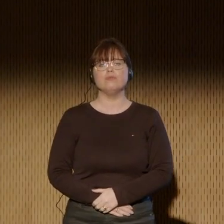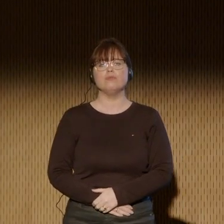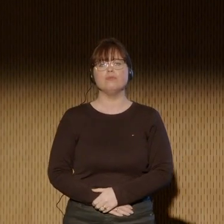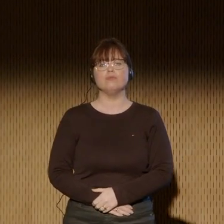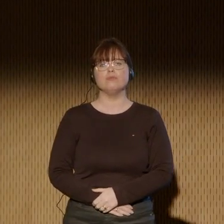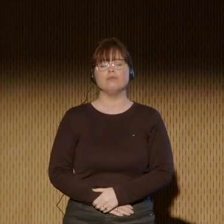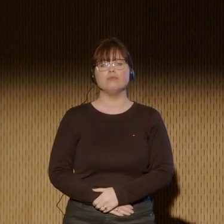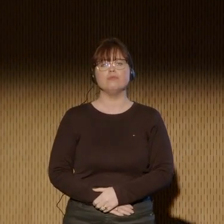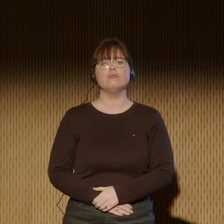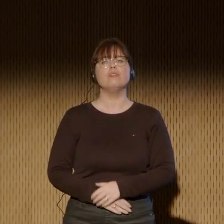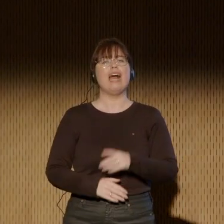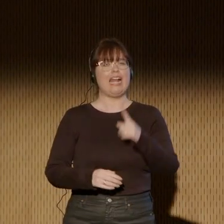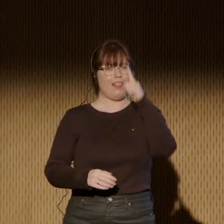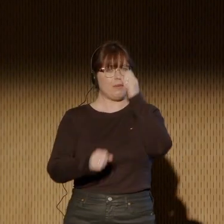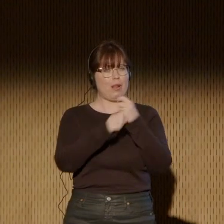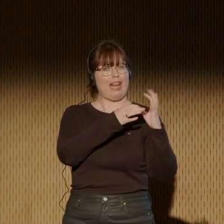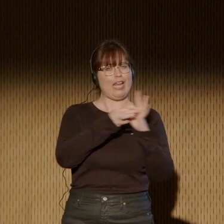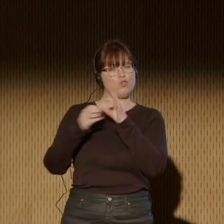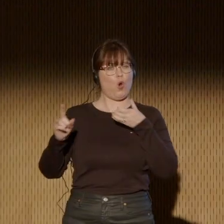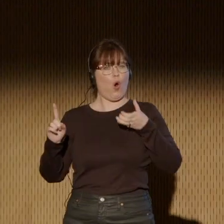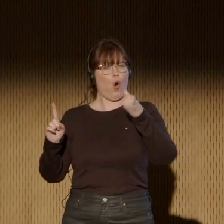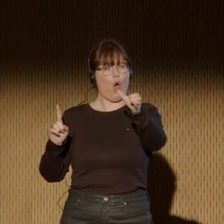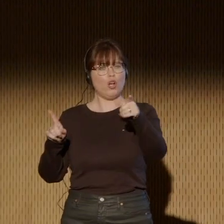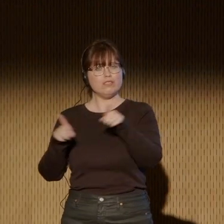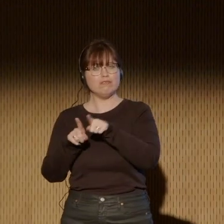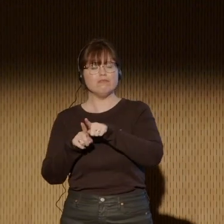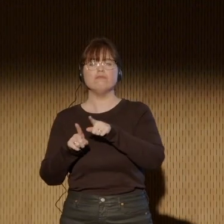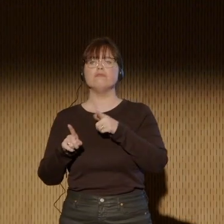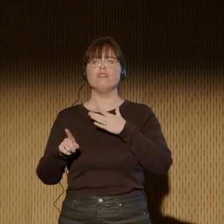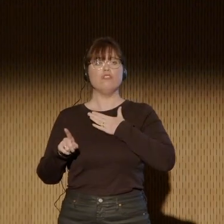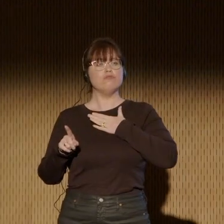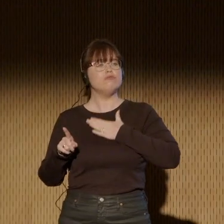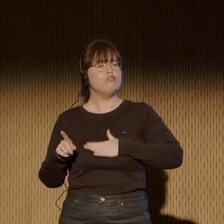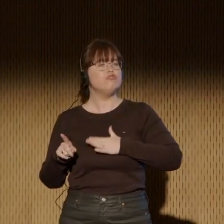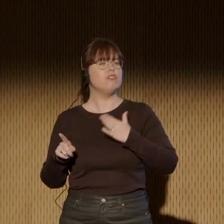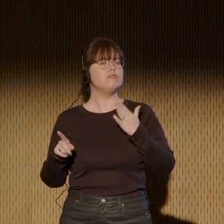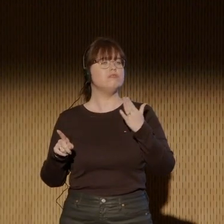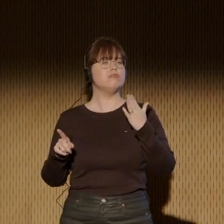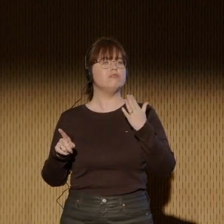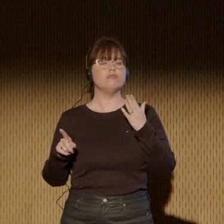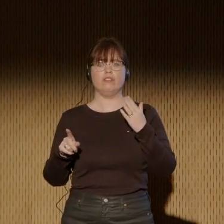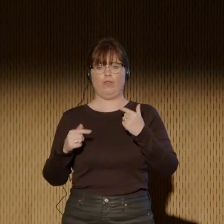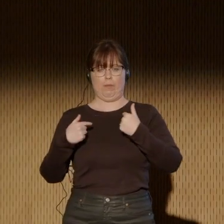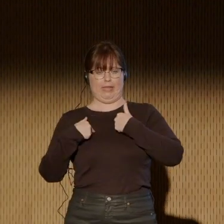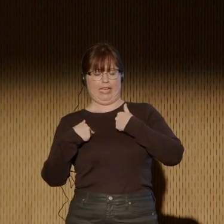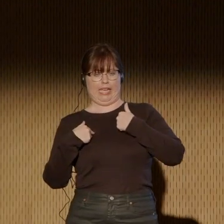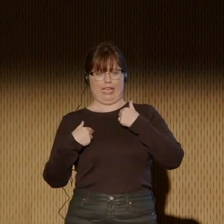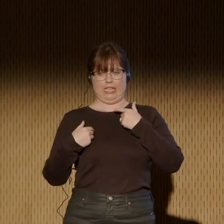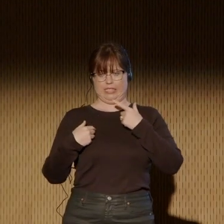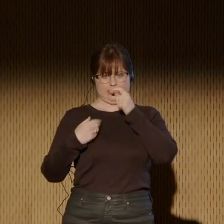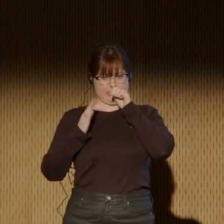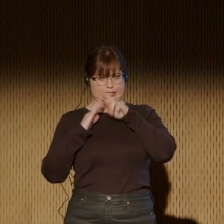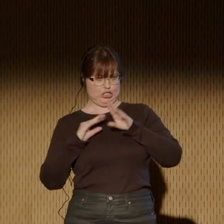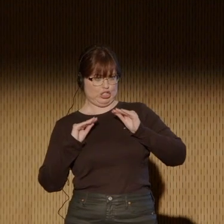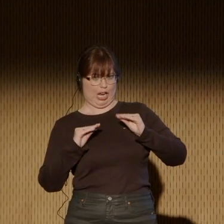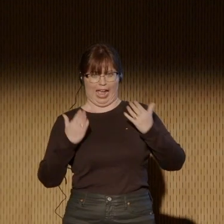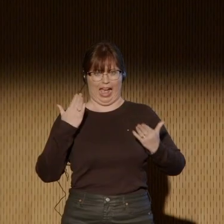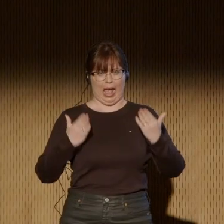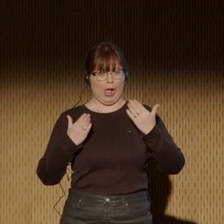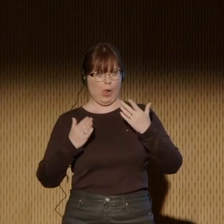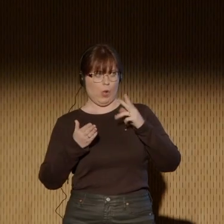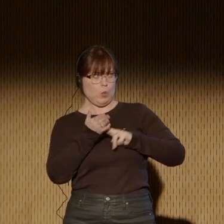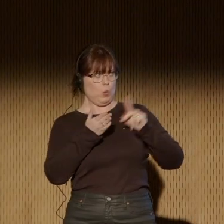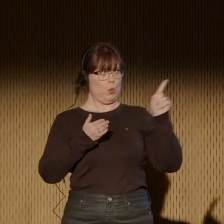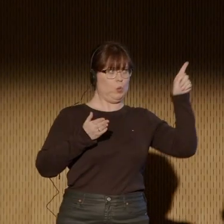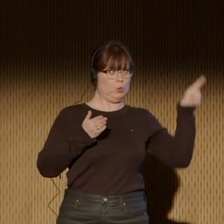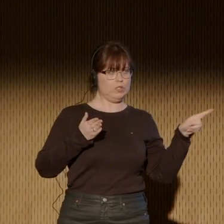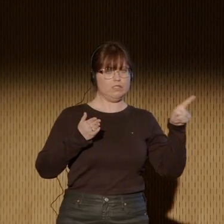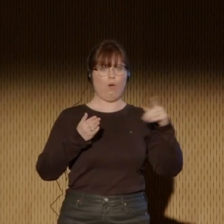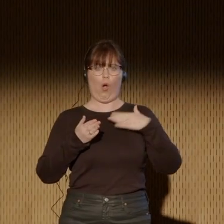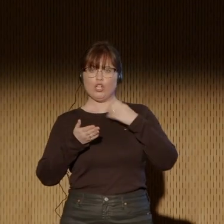a programmatic level, beyond just simply you as an individual educator or as a student support,